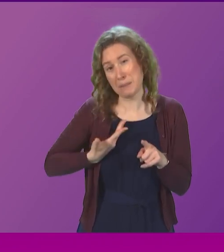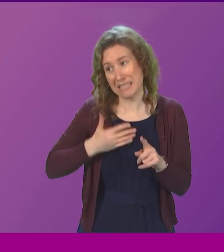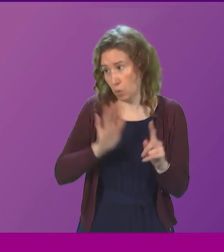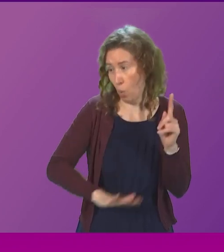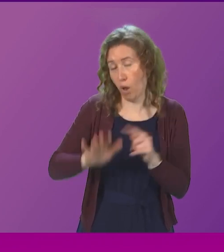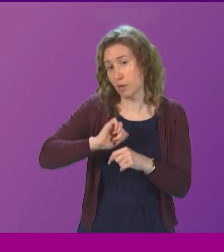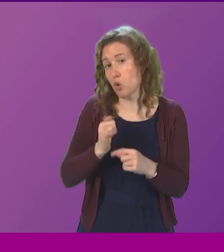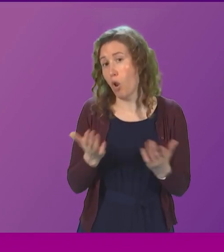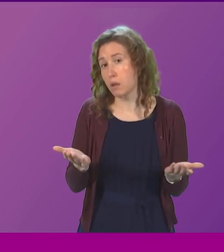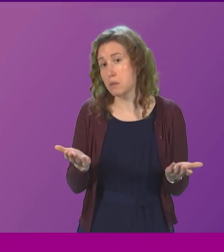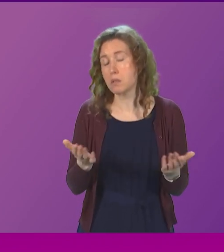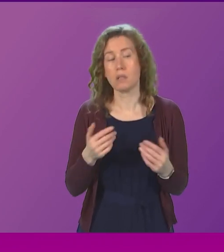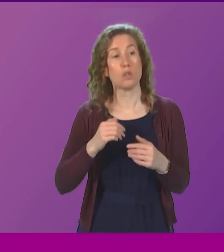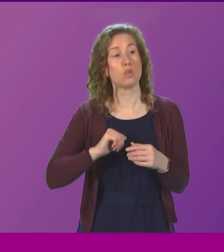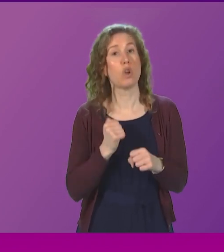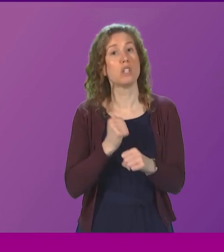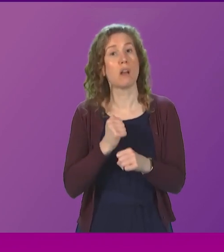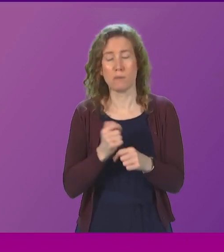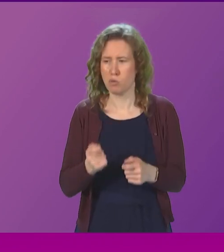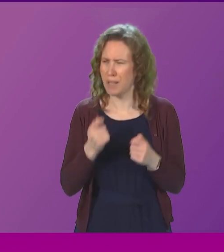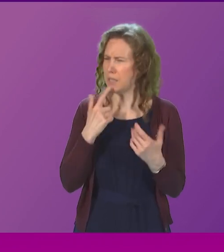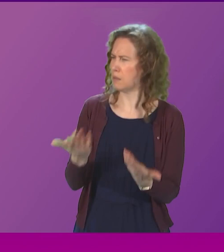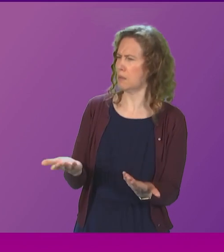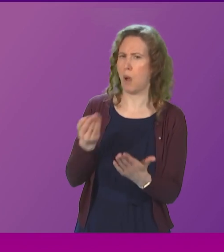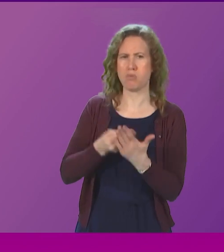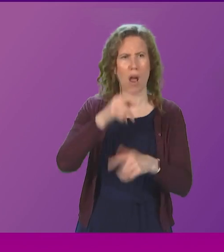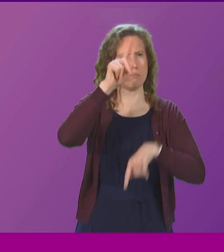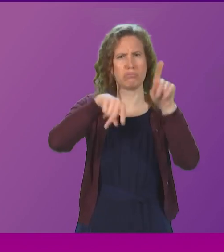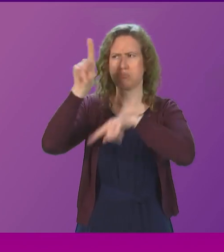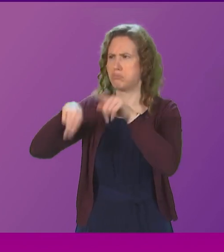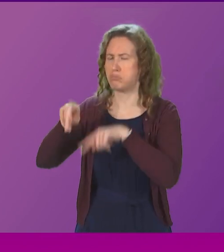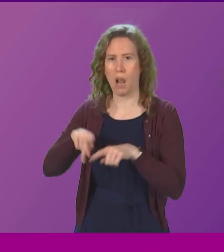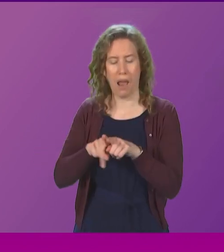The Scottish Government has raised the issue of inconsistent pricing between urban and